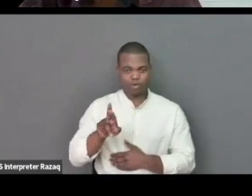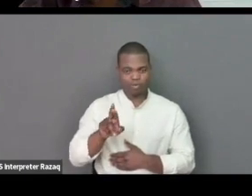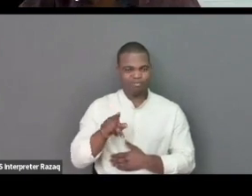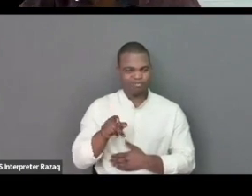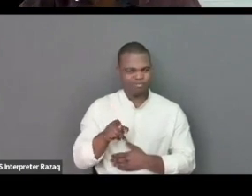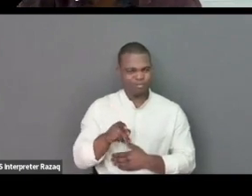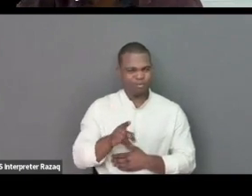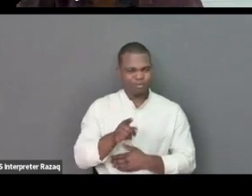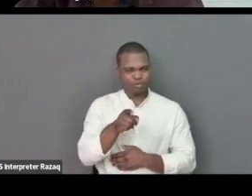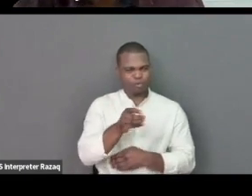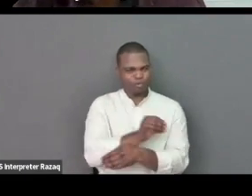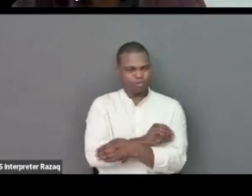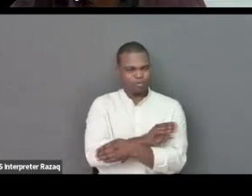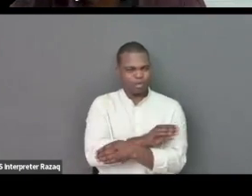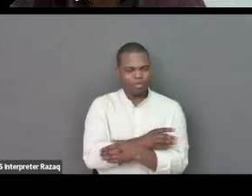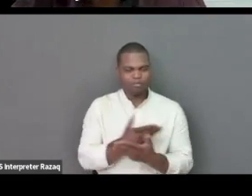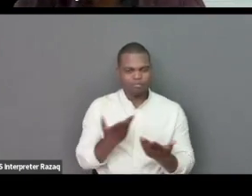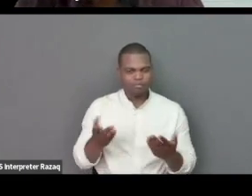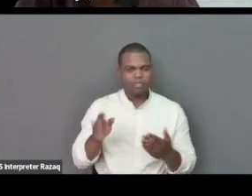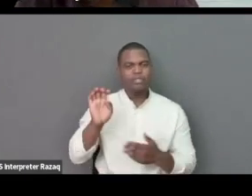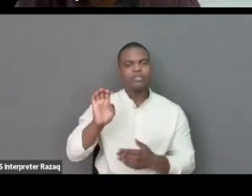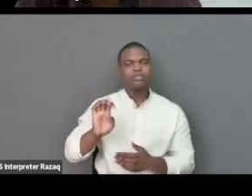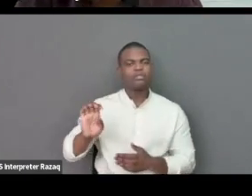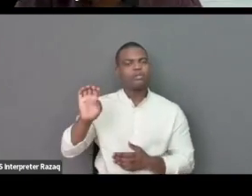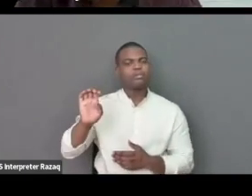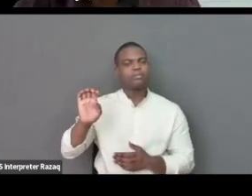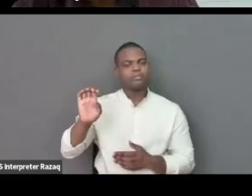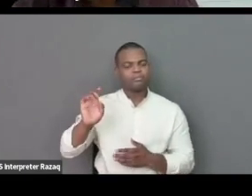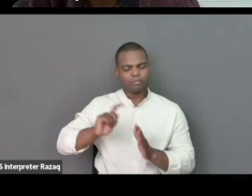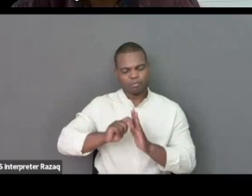project. And of course, we are not doing it alone. We are doing it